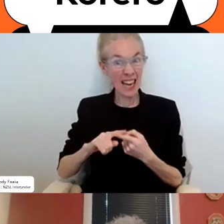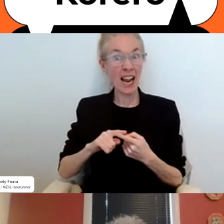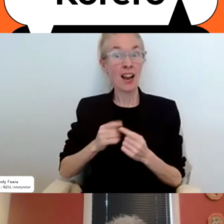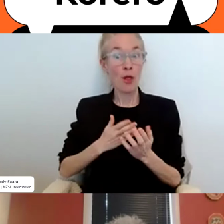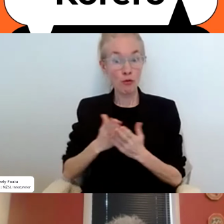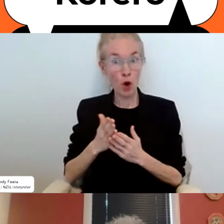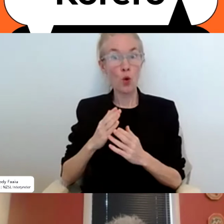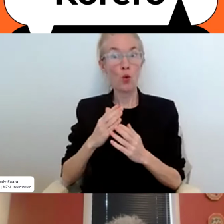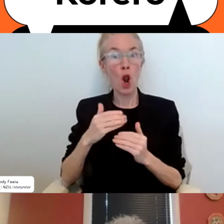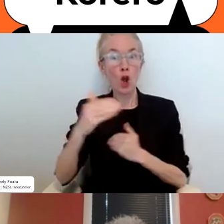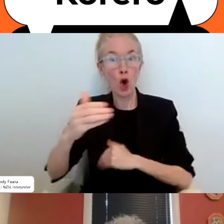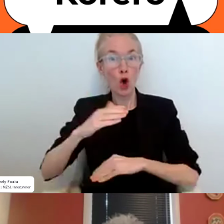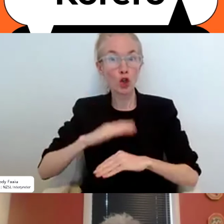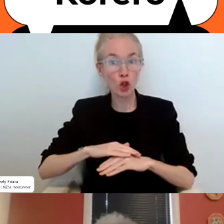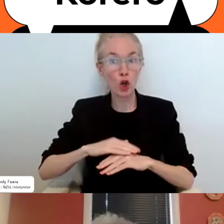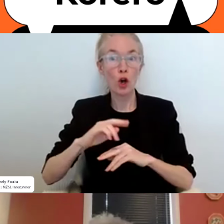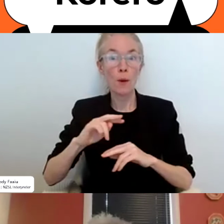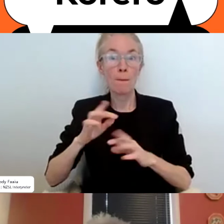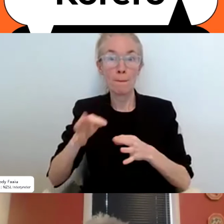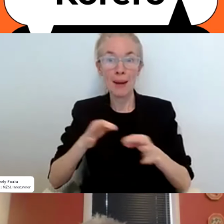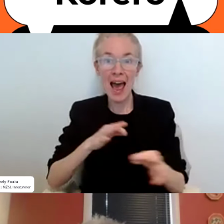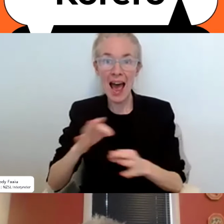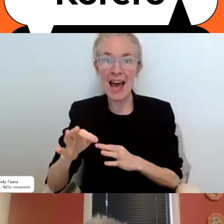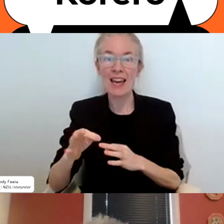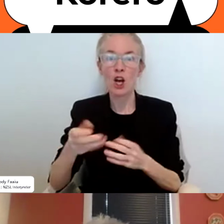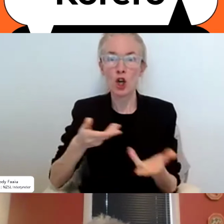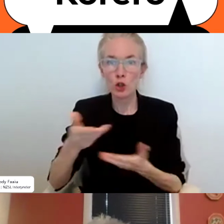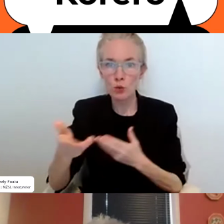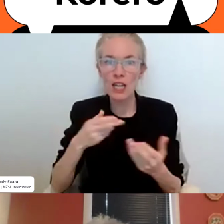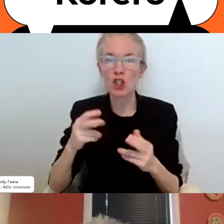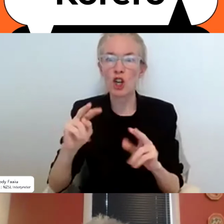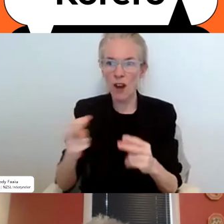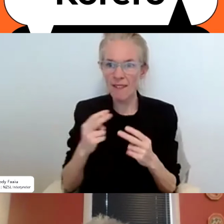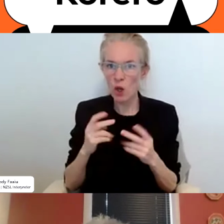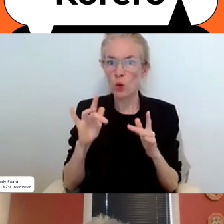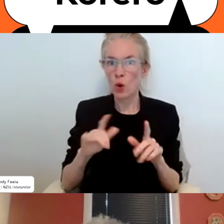place, then you've got to make sure that funding is, and resources